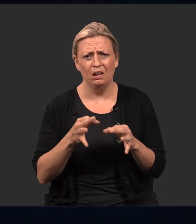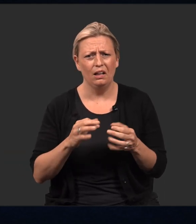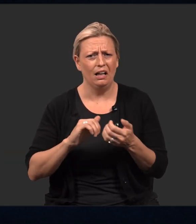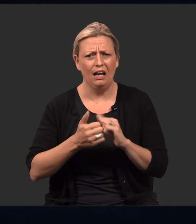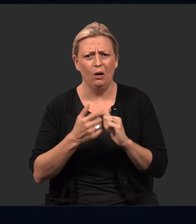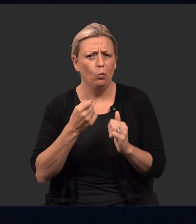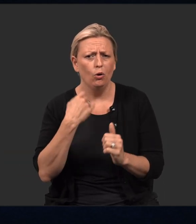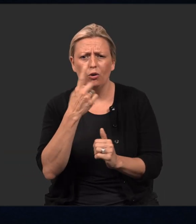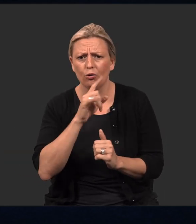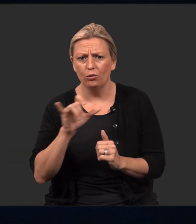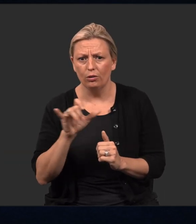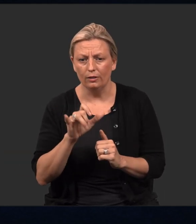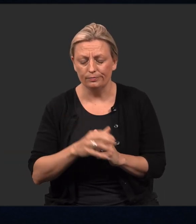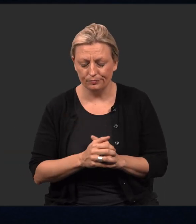I will explain what they look like.